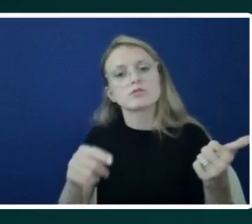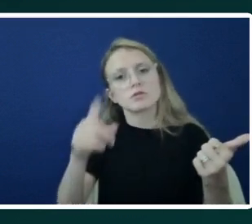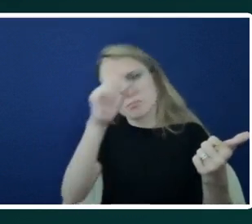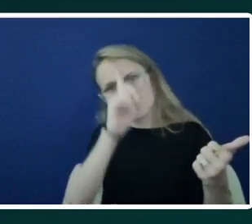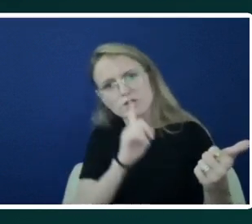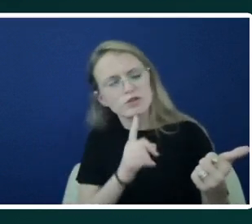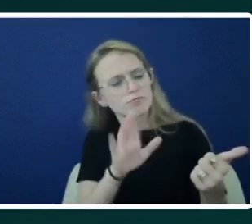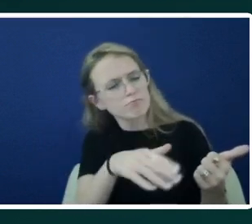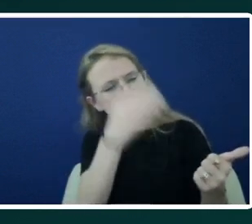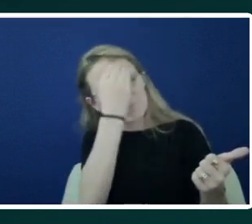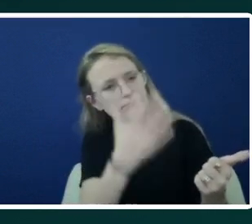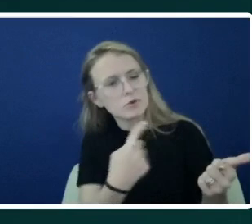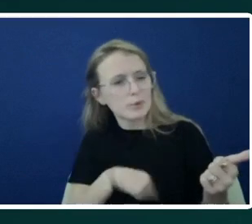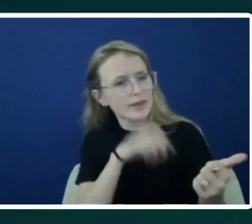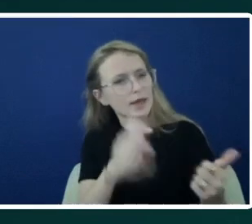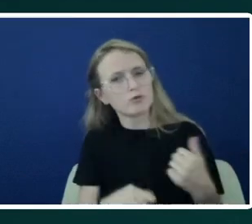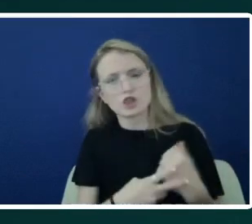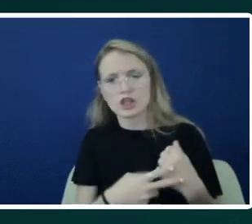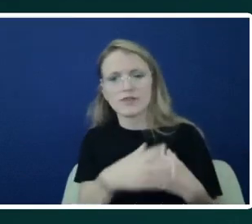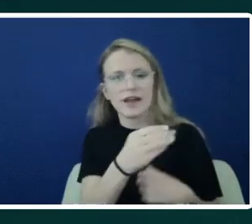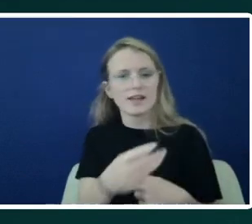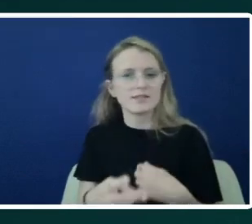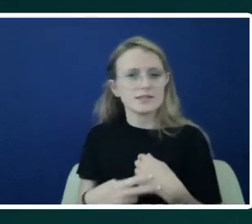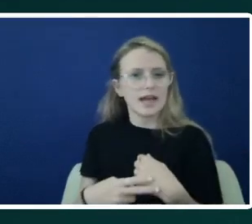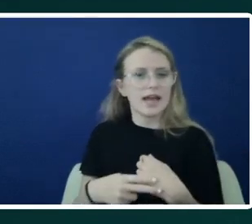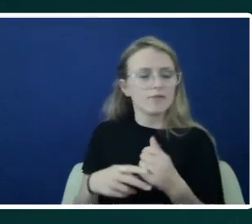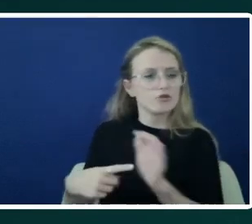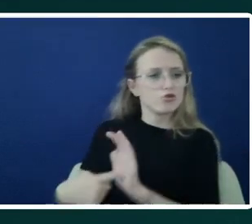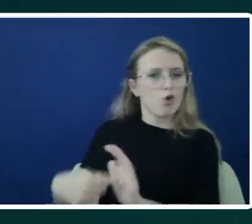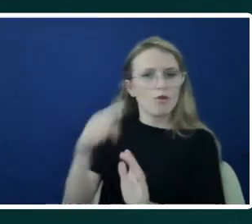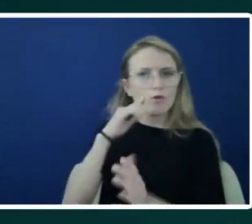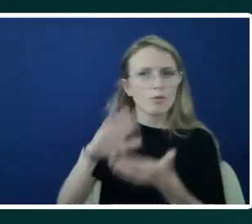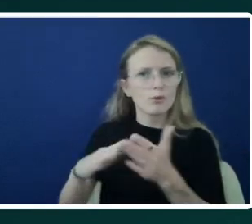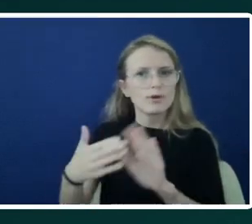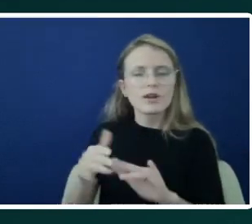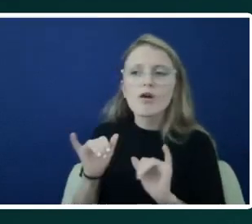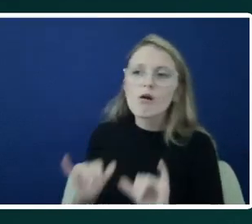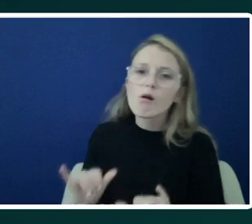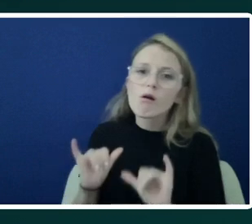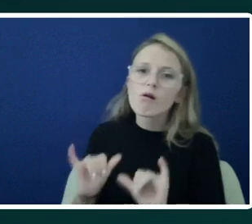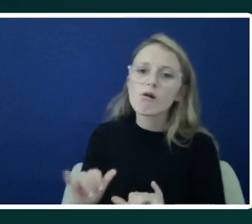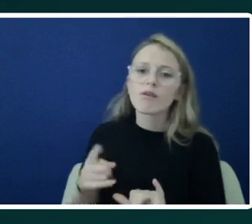them to -- so that the community as a whole can -- that they can be shared with the community